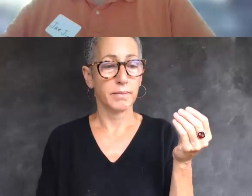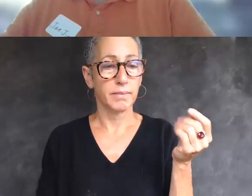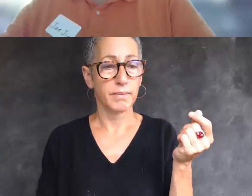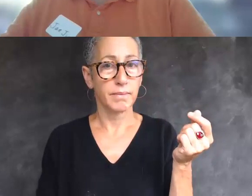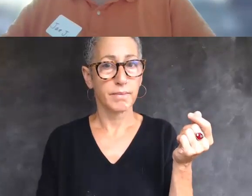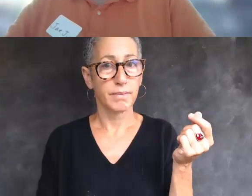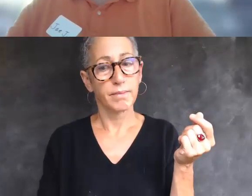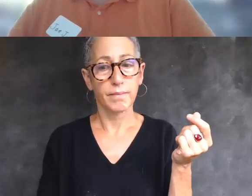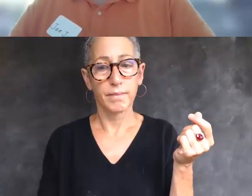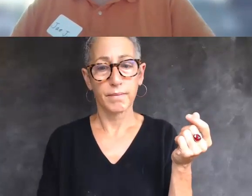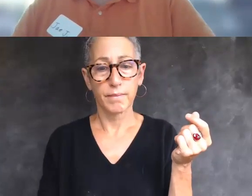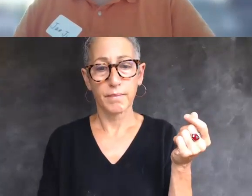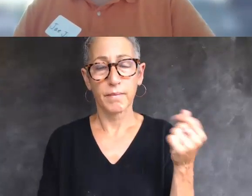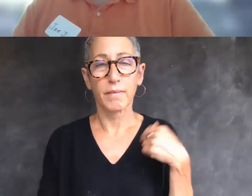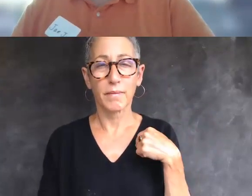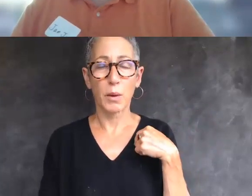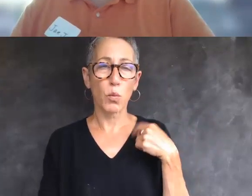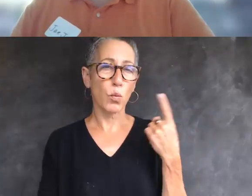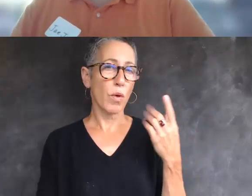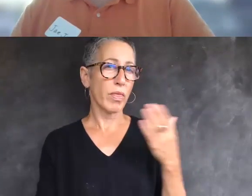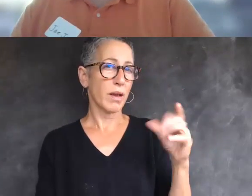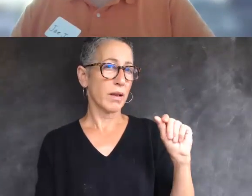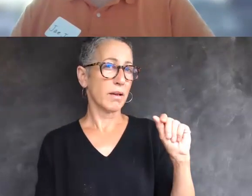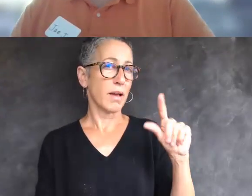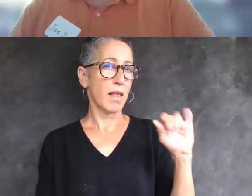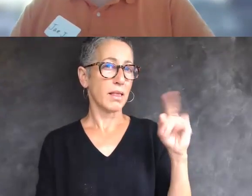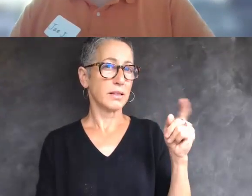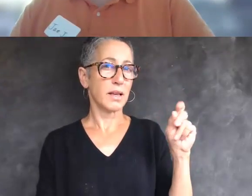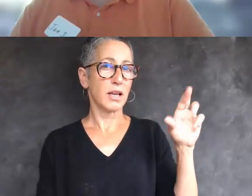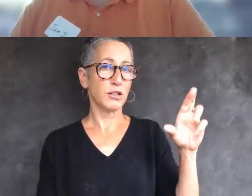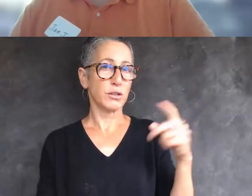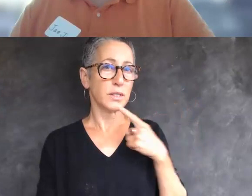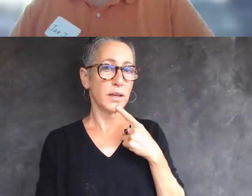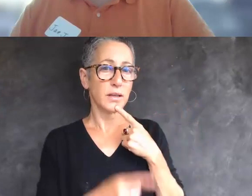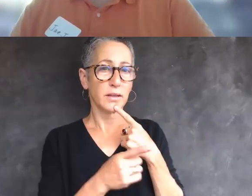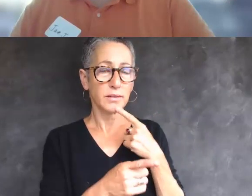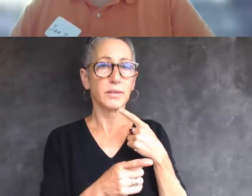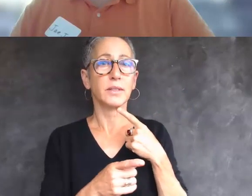one brother, Alexander, said it's so important. So seeing it firsthand, sort of on the other side of it, as a service